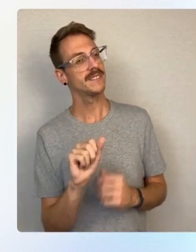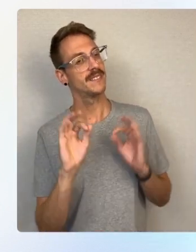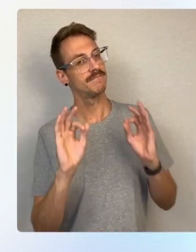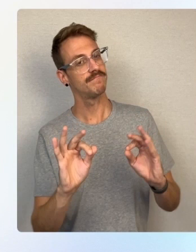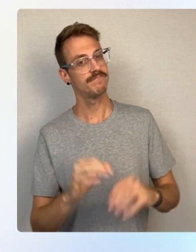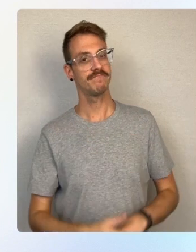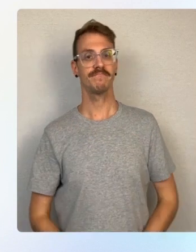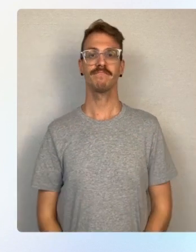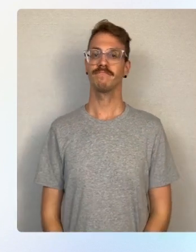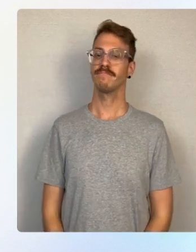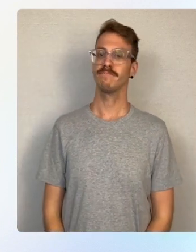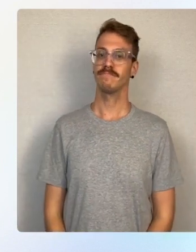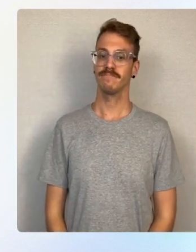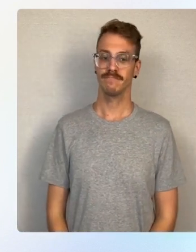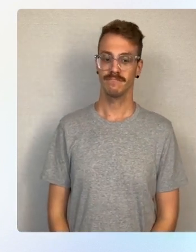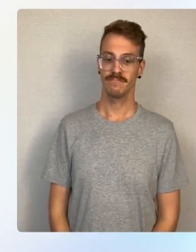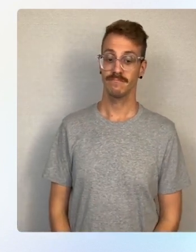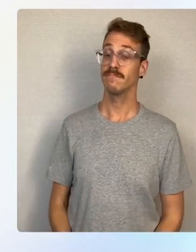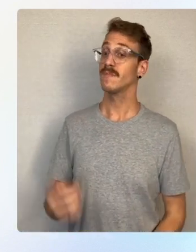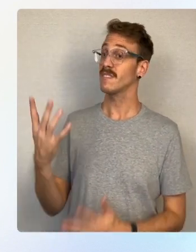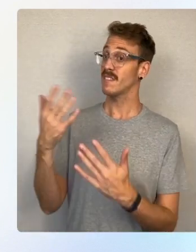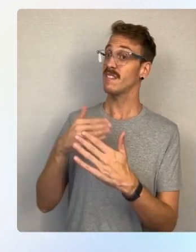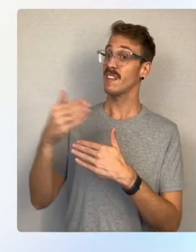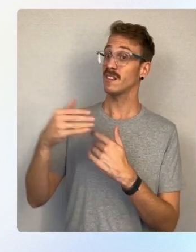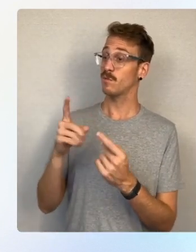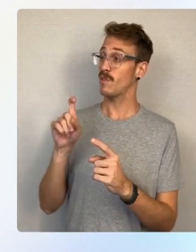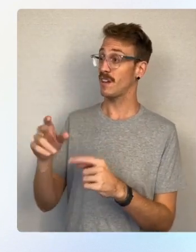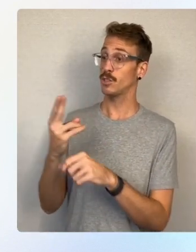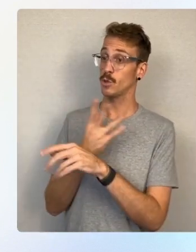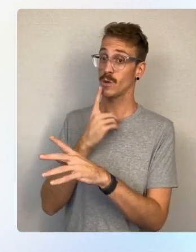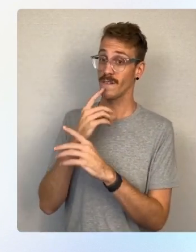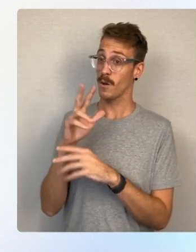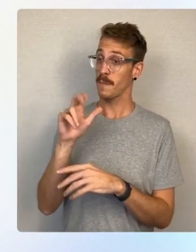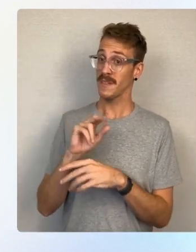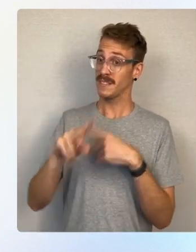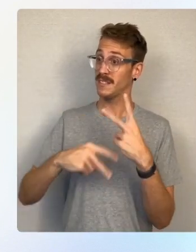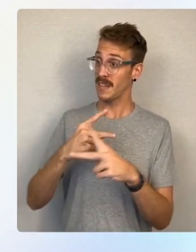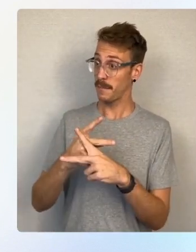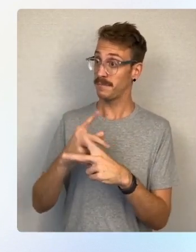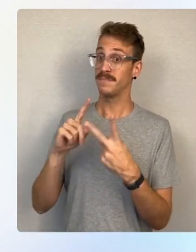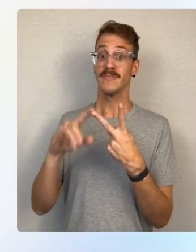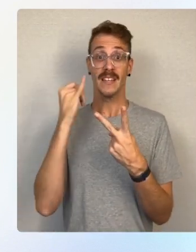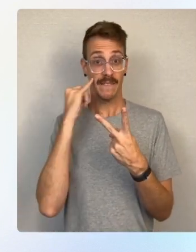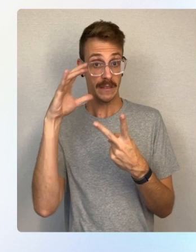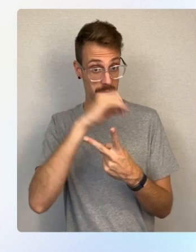A small veggie. Next, we want to ask the user for a pizza type, if it's missing,